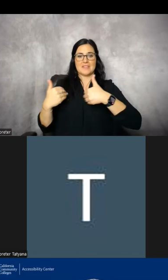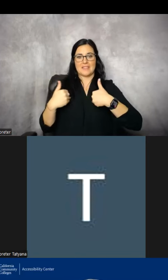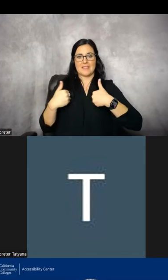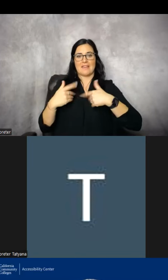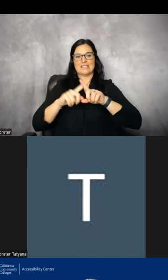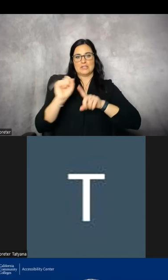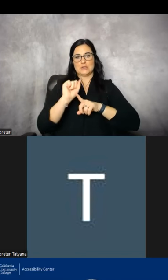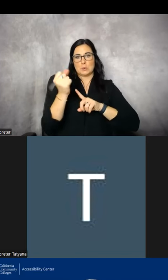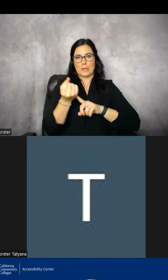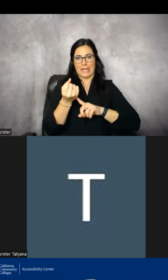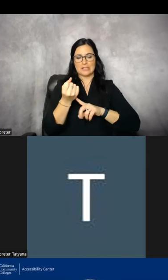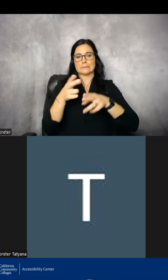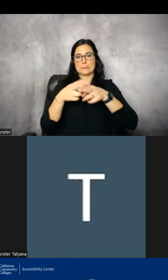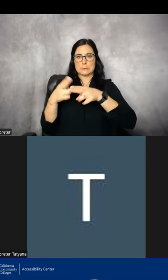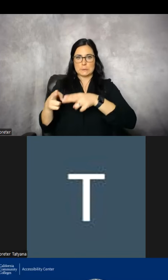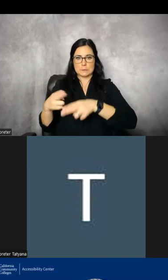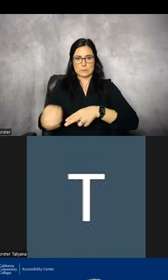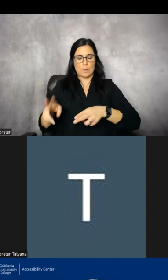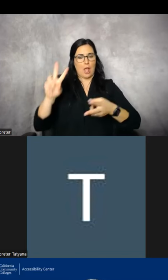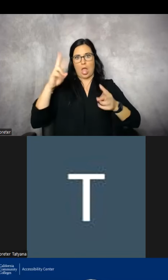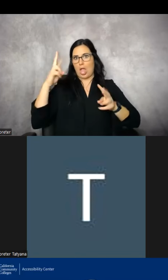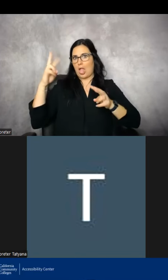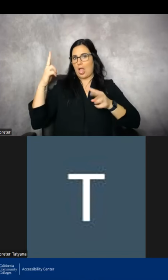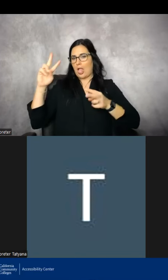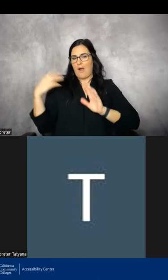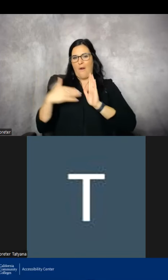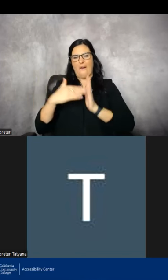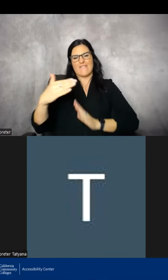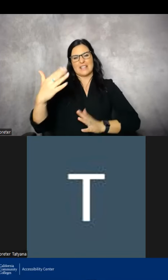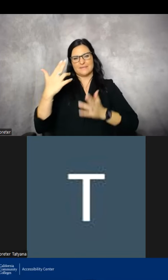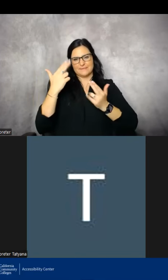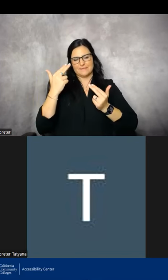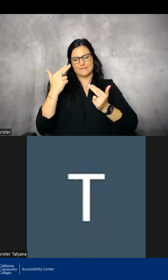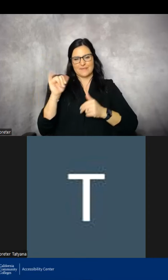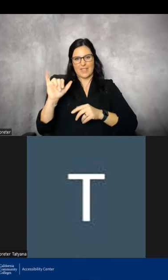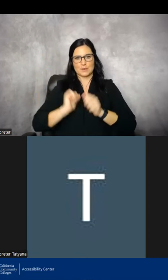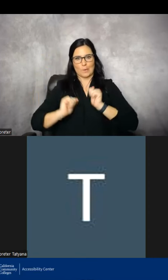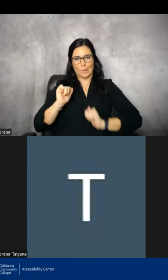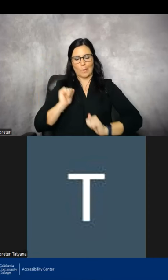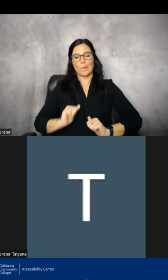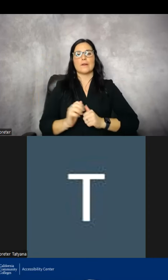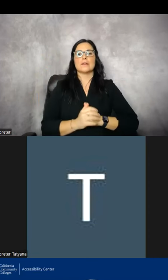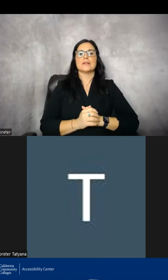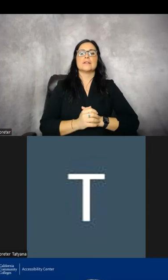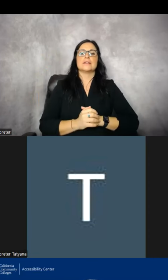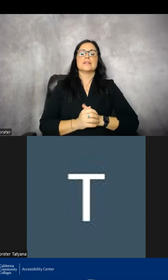that caused some misunderstanding. Some, basically some manifestations